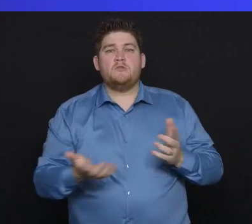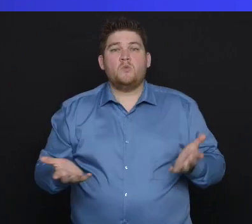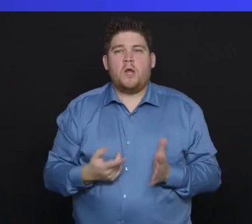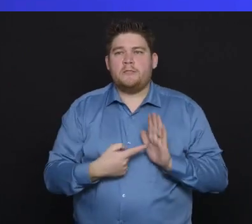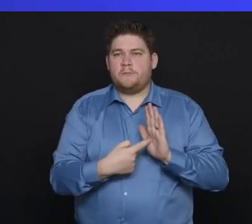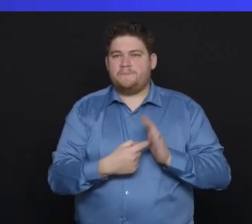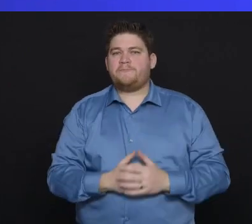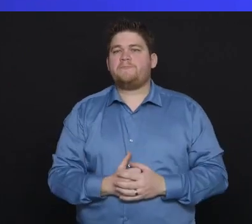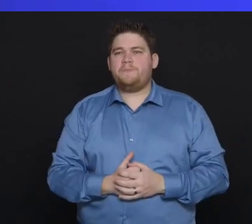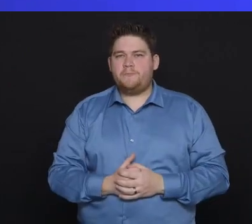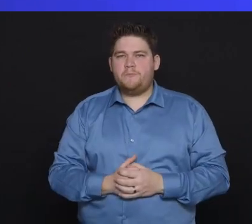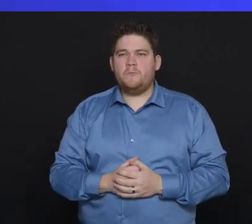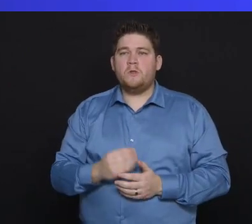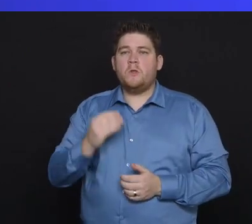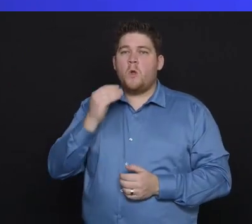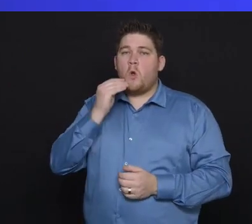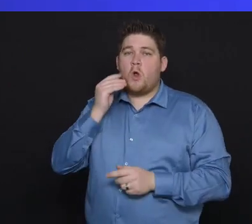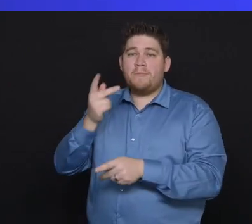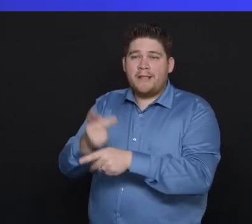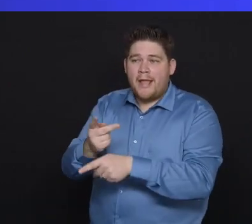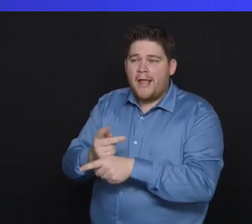services which are critical at this